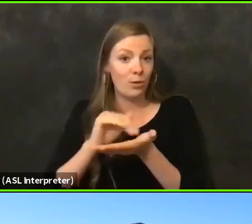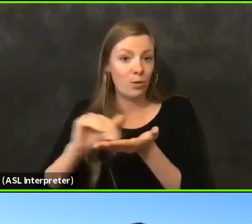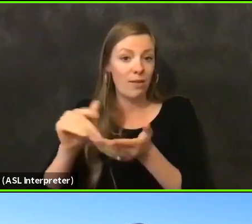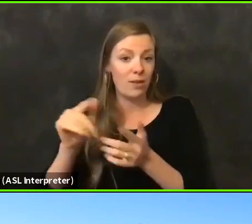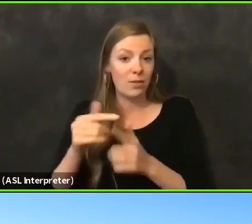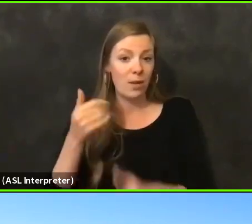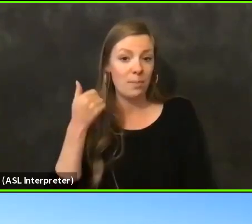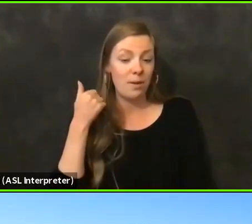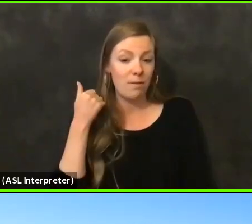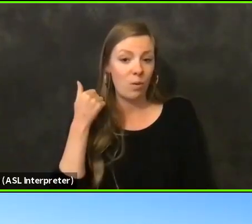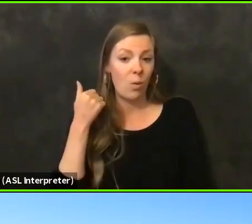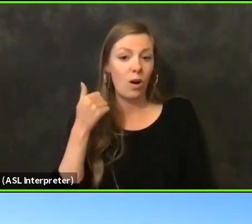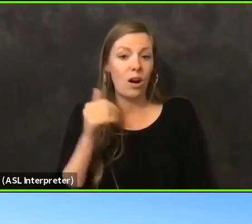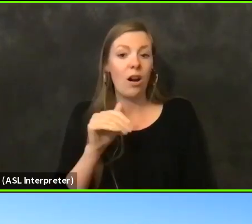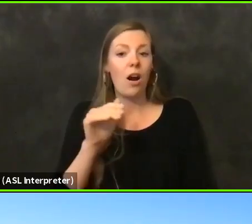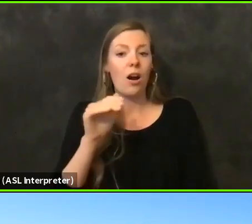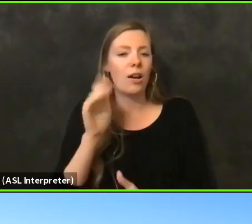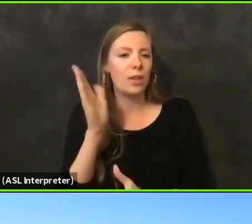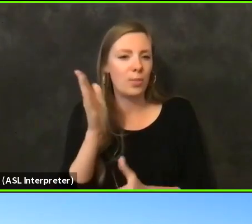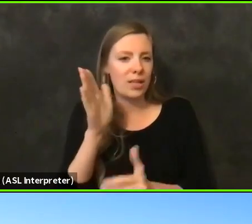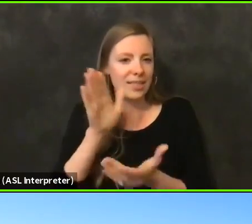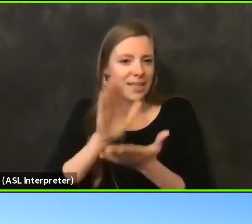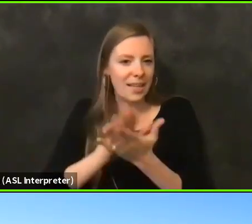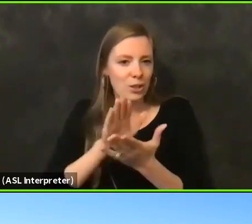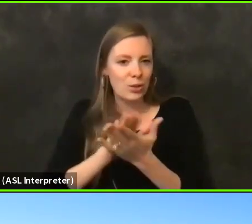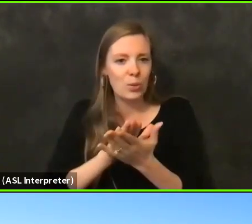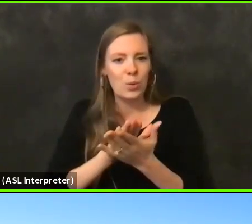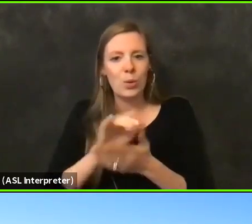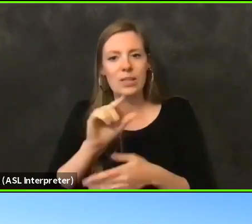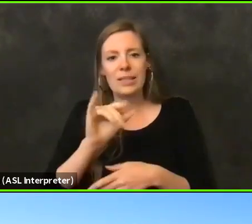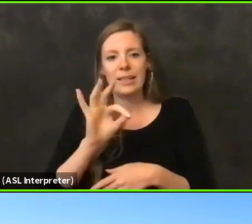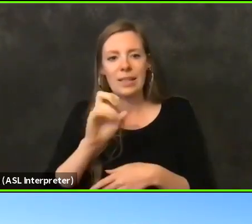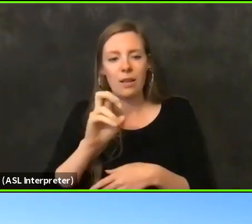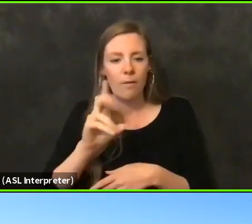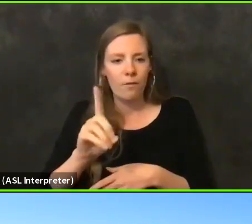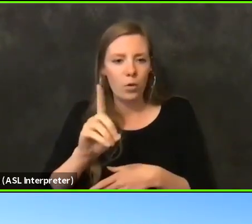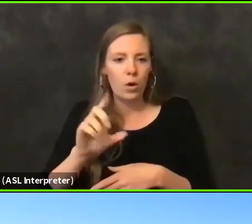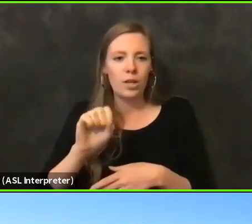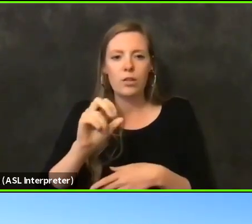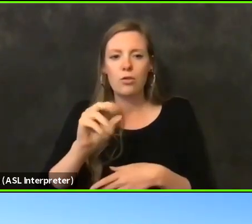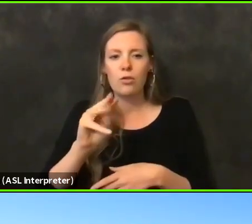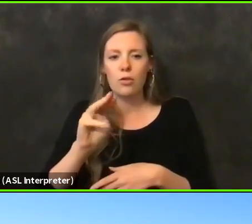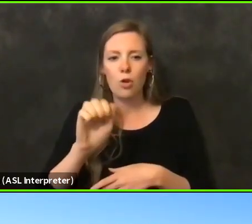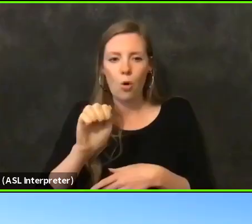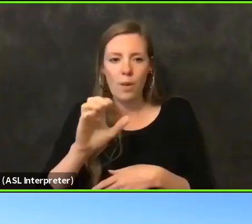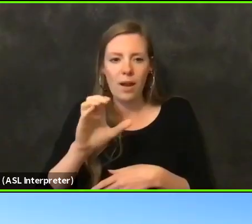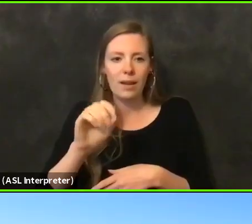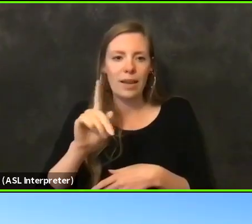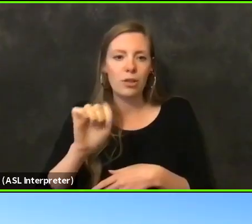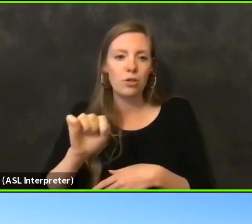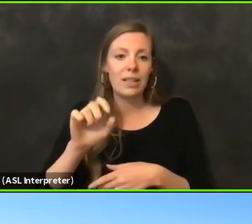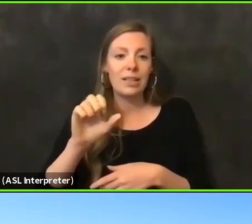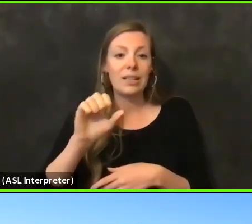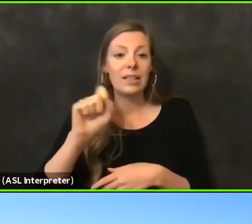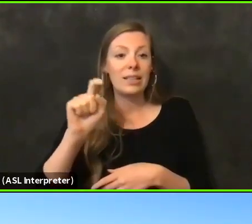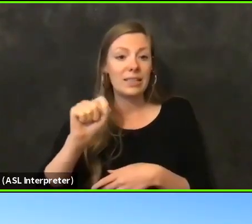presentation school, the Healdsburg School, Petaluma Country Day School, St. John the Baptist, Somerfield, Waldorf